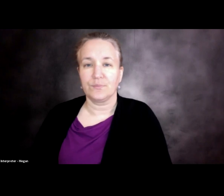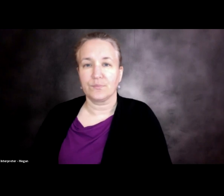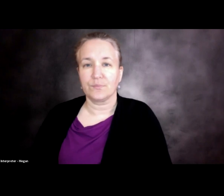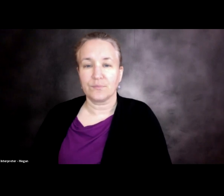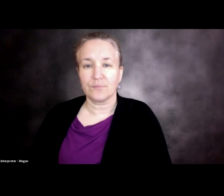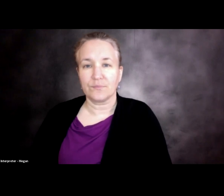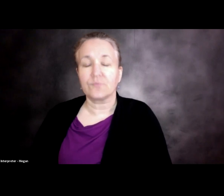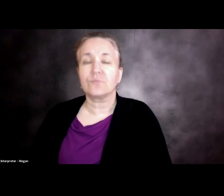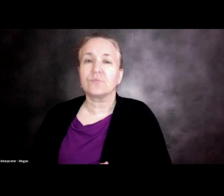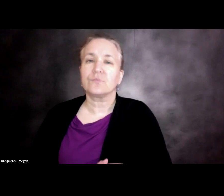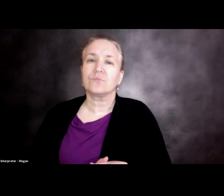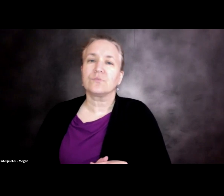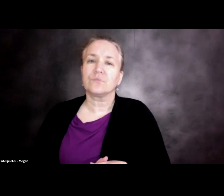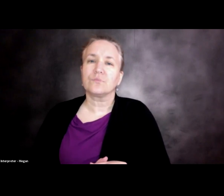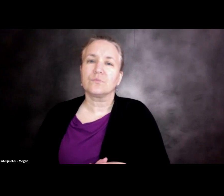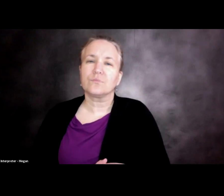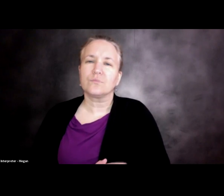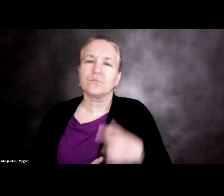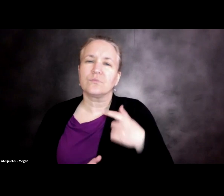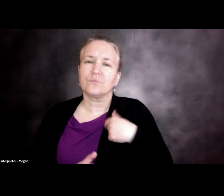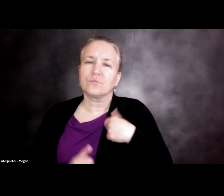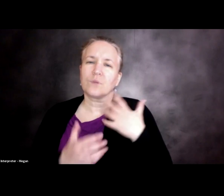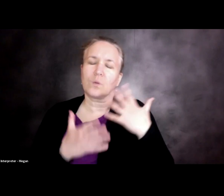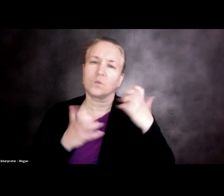I want to think with Nwoye for several reasons.